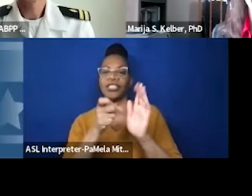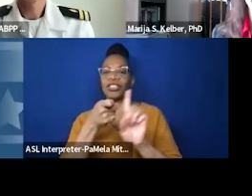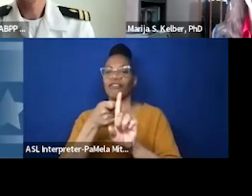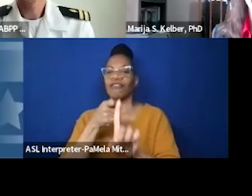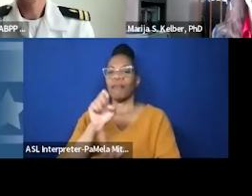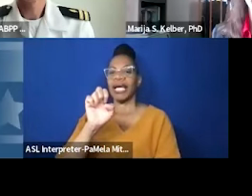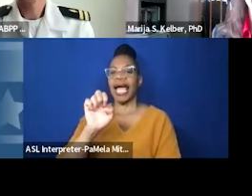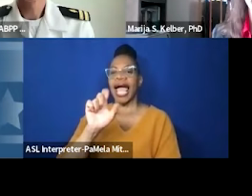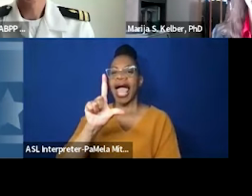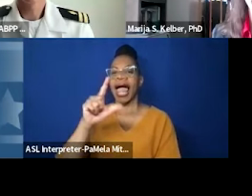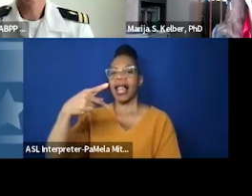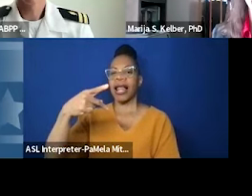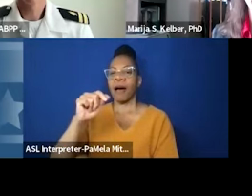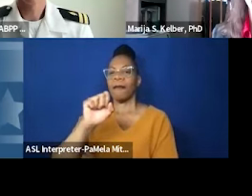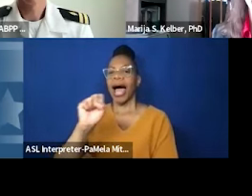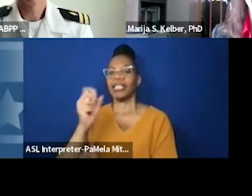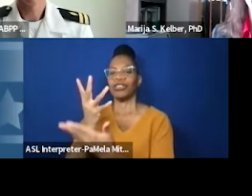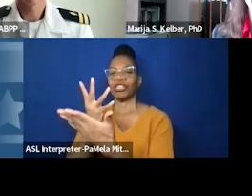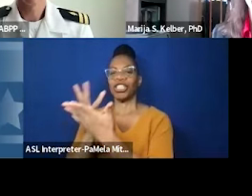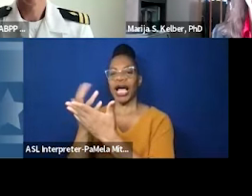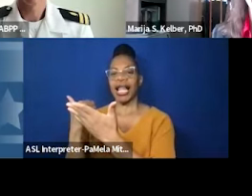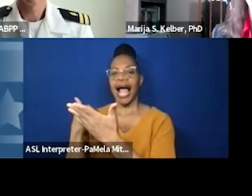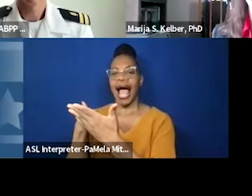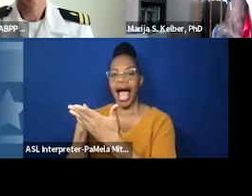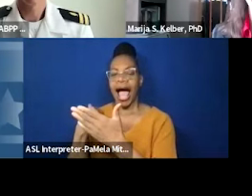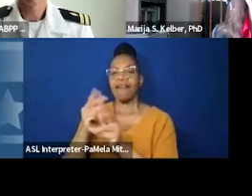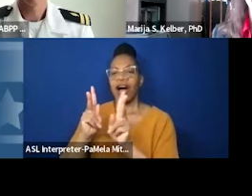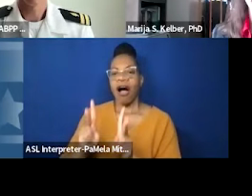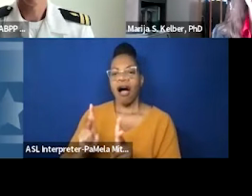The El Paso County Colorado Jail has a veterans ward. And the veterans ward is any,